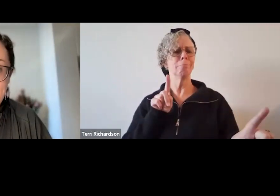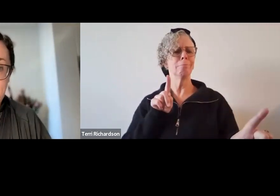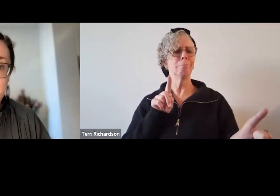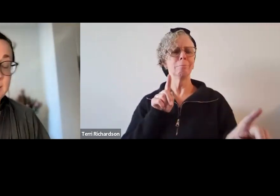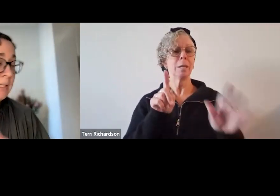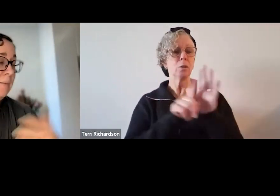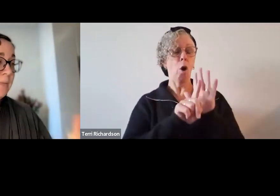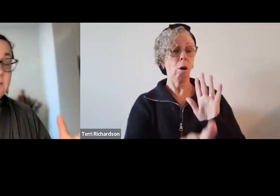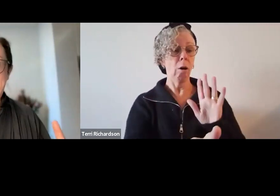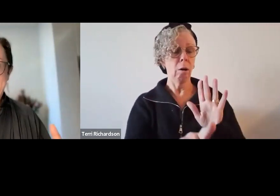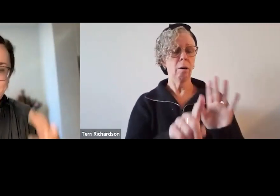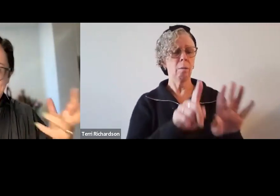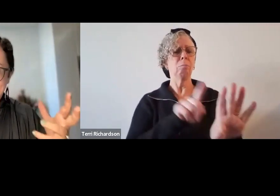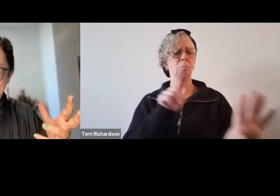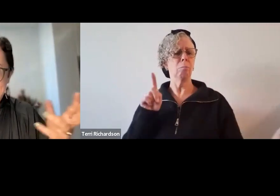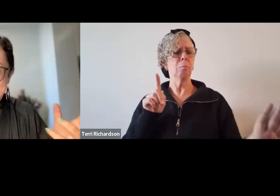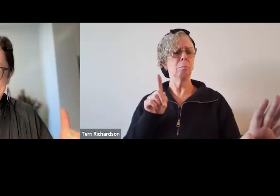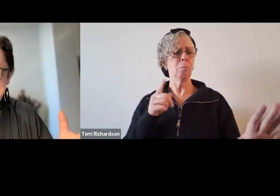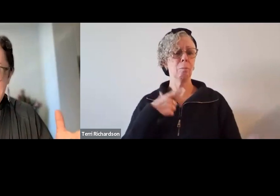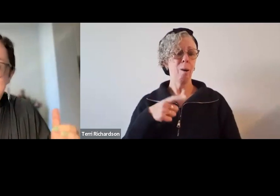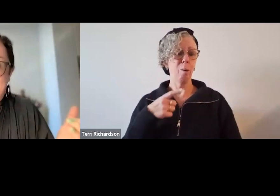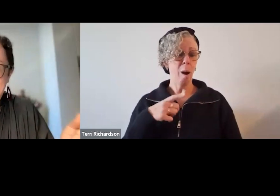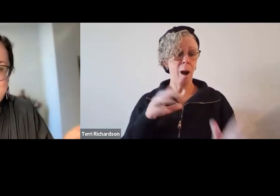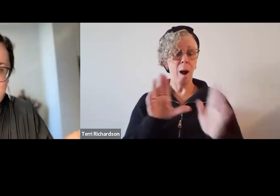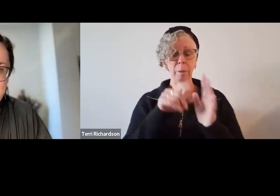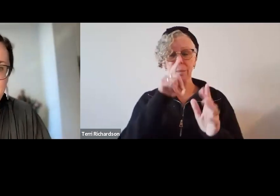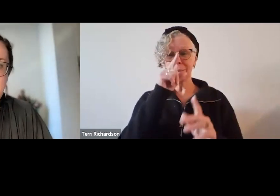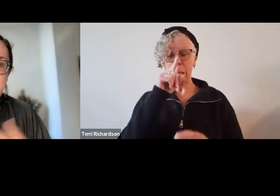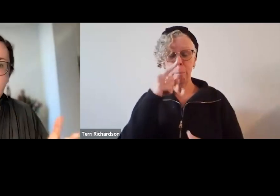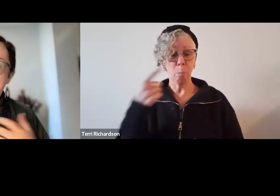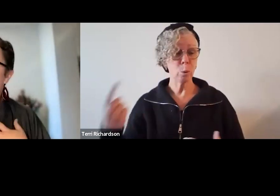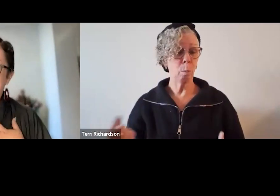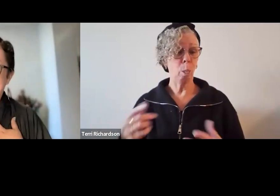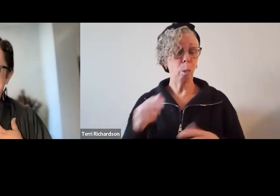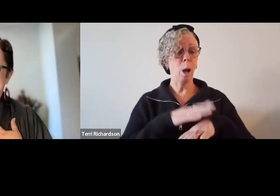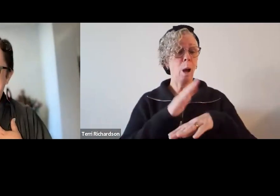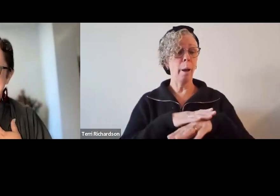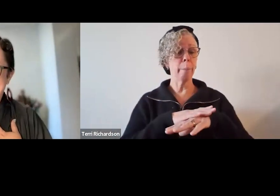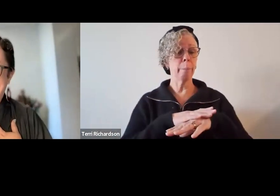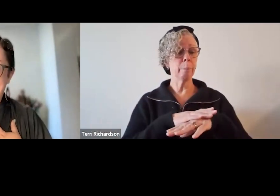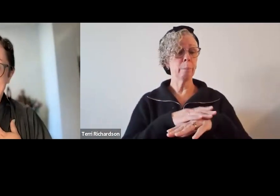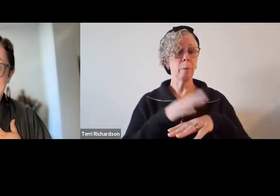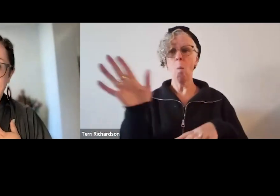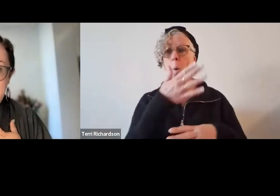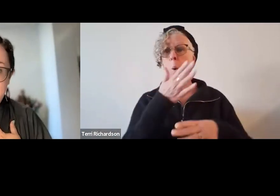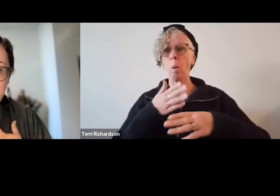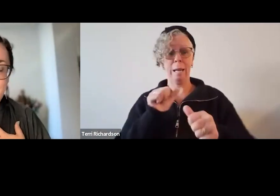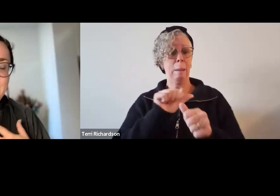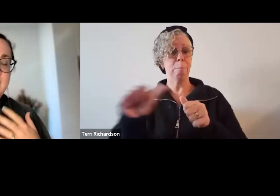hand because it's been, as I said, an impossible time, and board members haven't been at our best selves either.